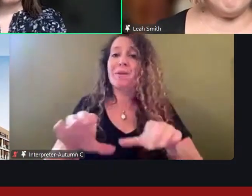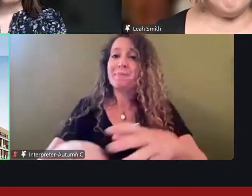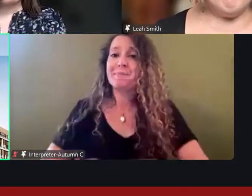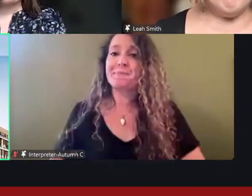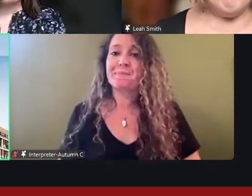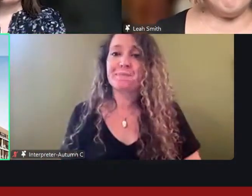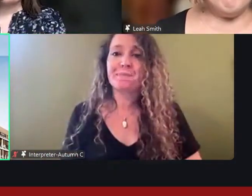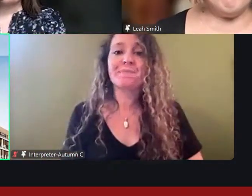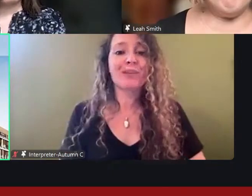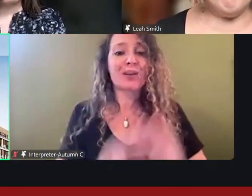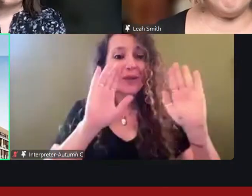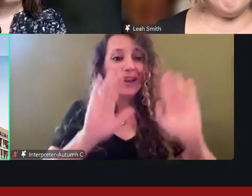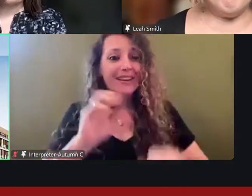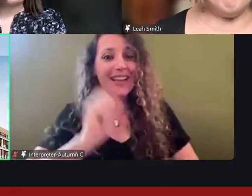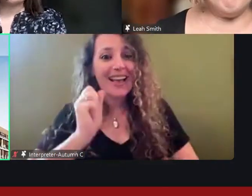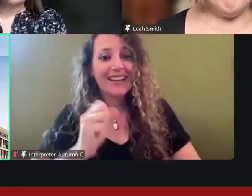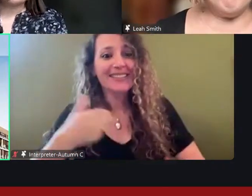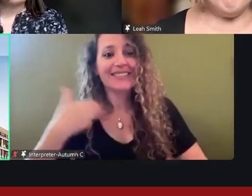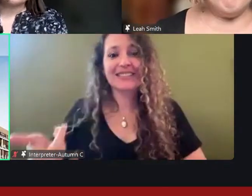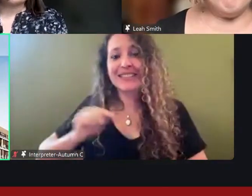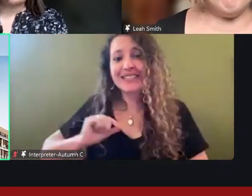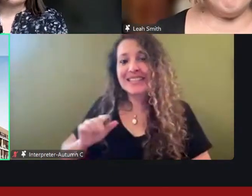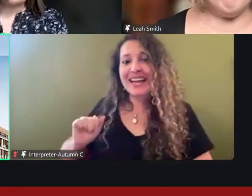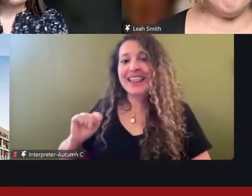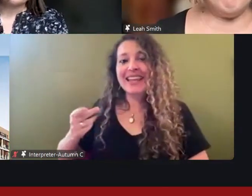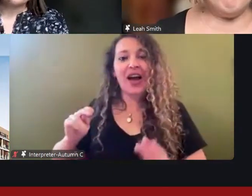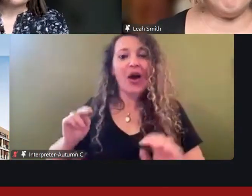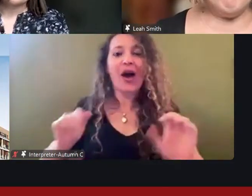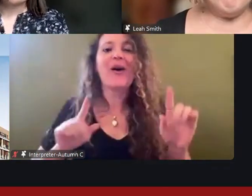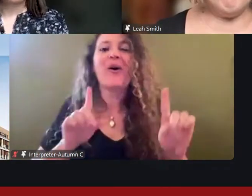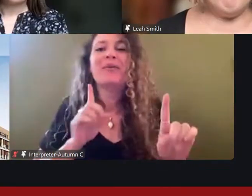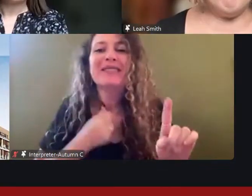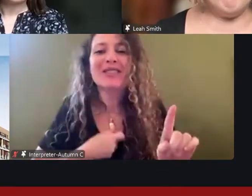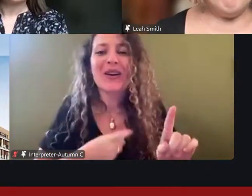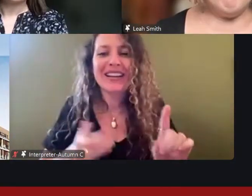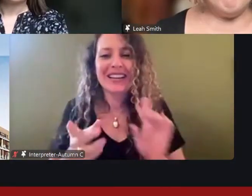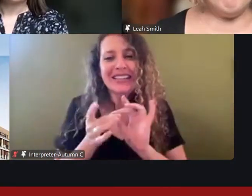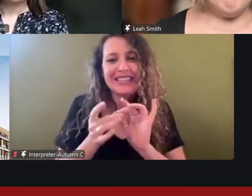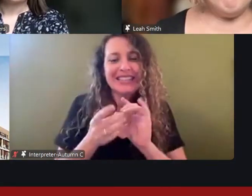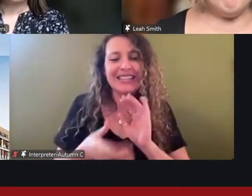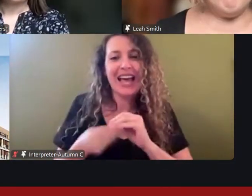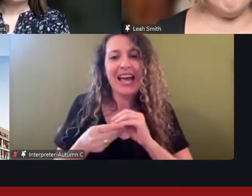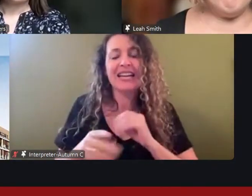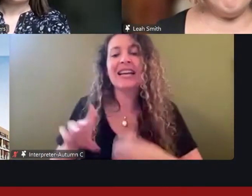Great. This is Athena. Oh, sorry. I have a quick thing to add. As a PhD student right now,